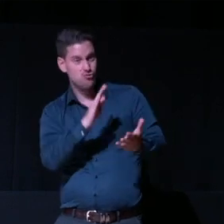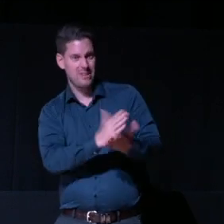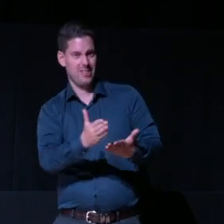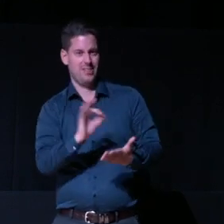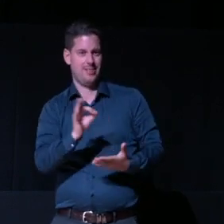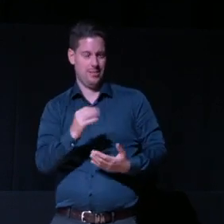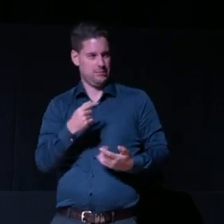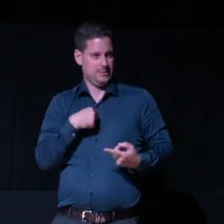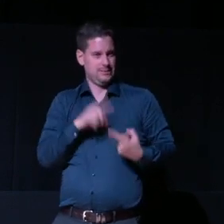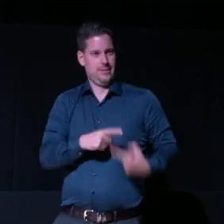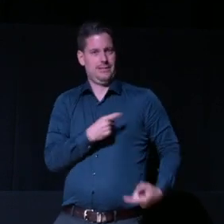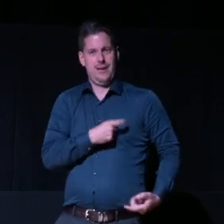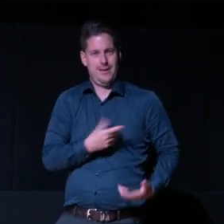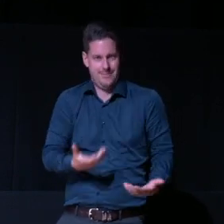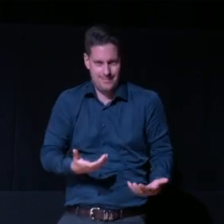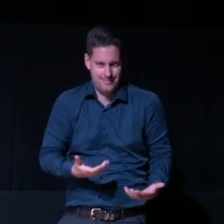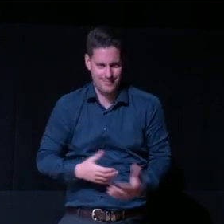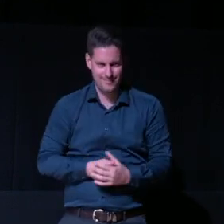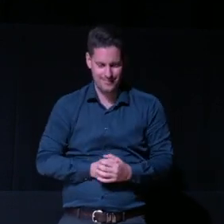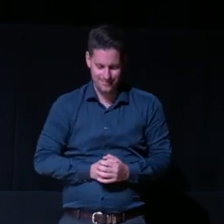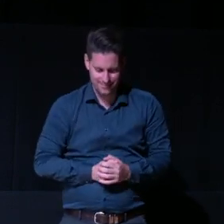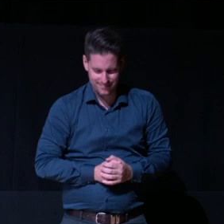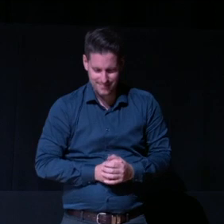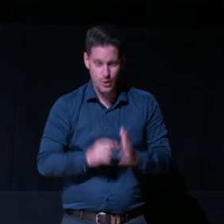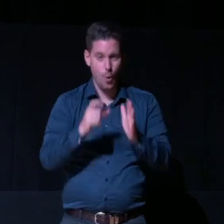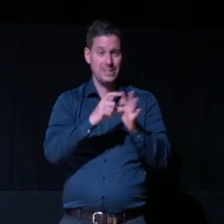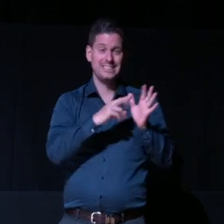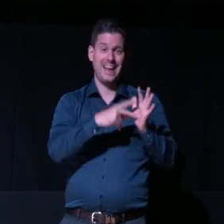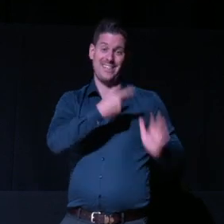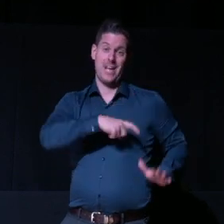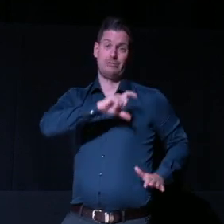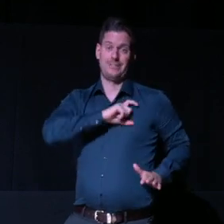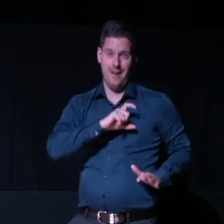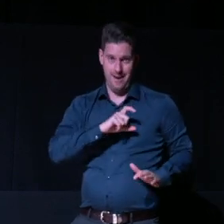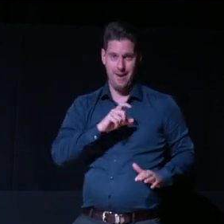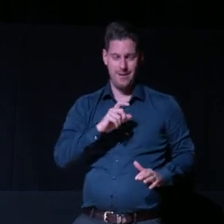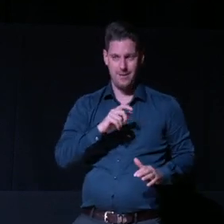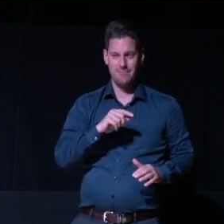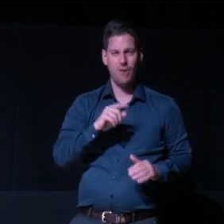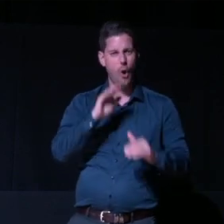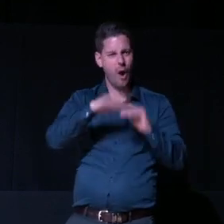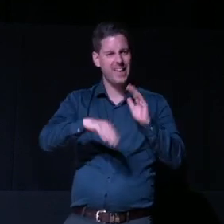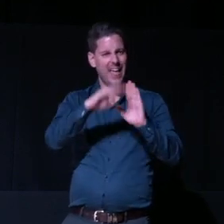It's kind of... So Dave kind of came about as it was really a thing about ethics and about empathy actually.